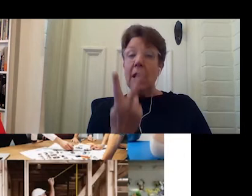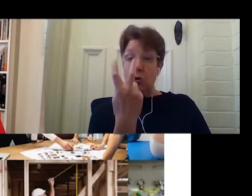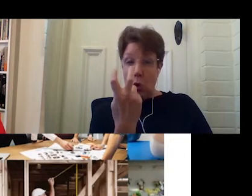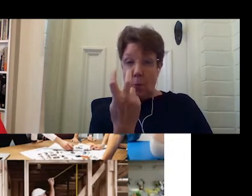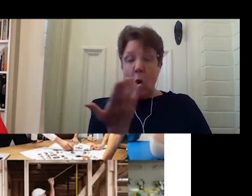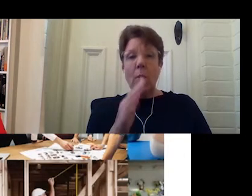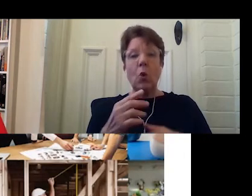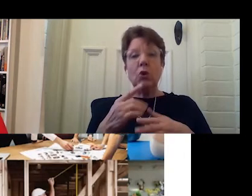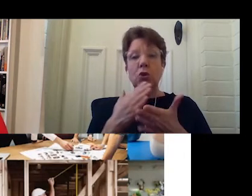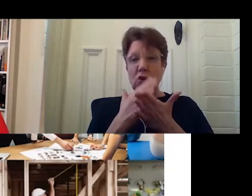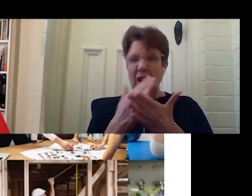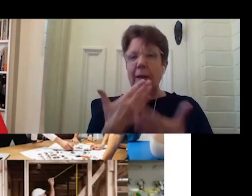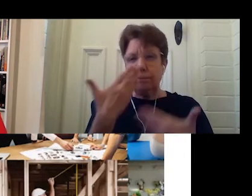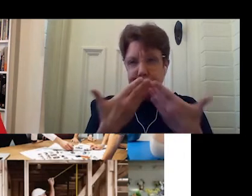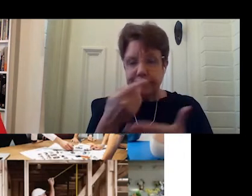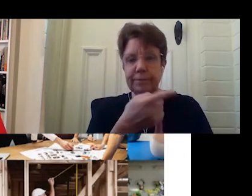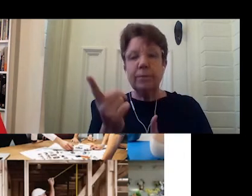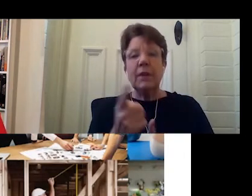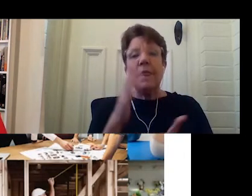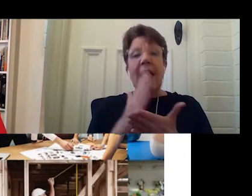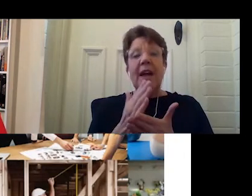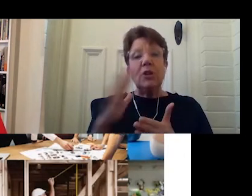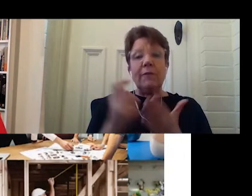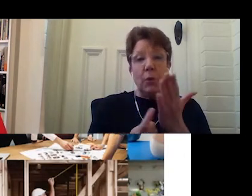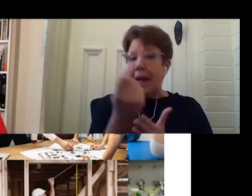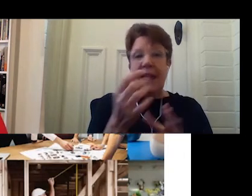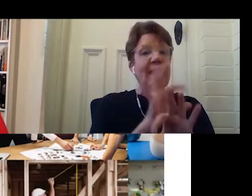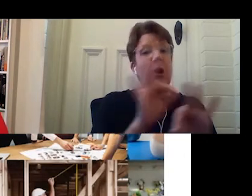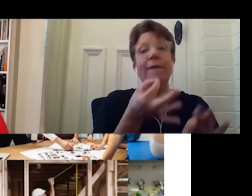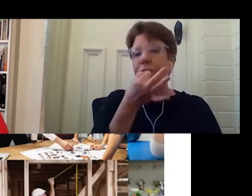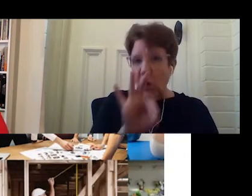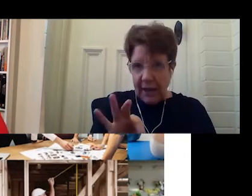with you are both paid platforms - they're not free - but they are very